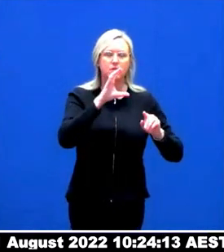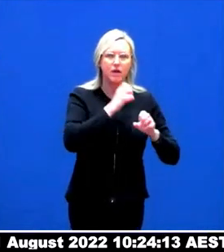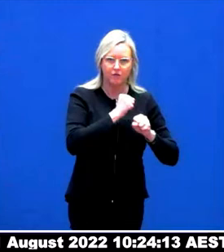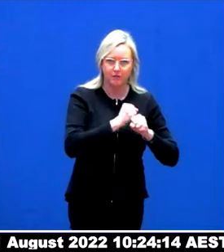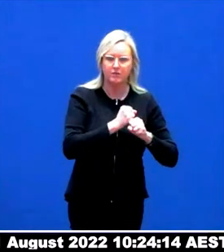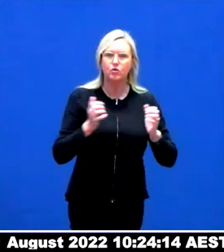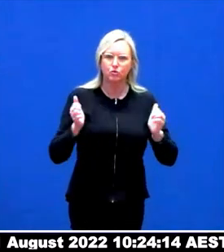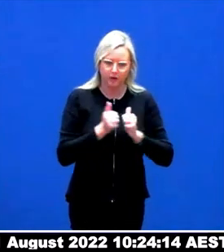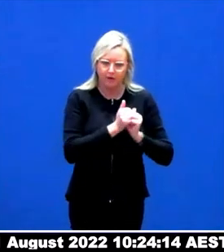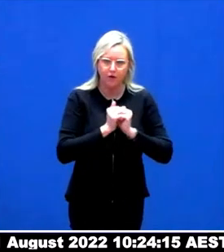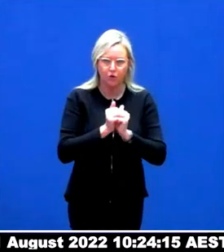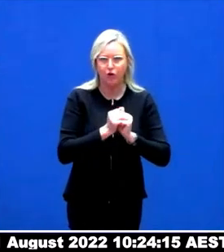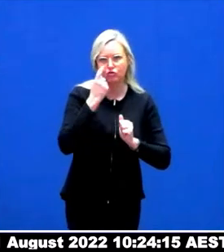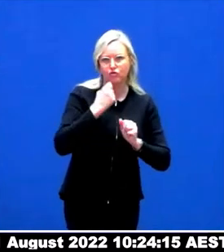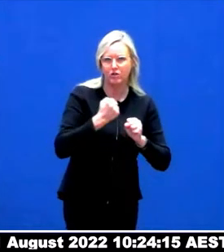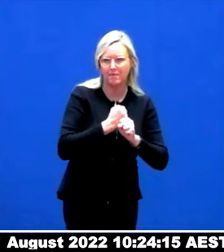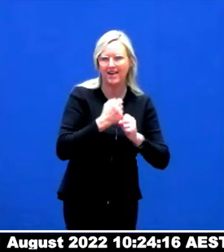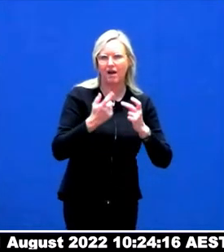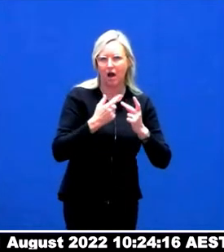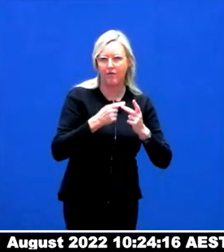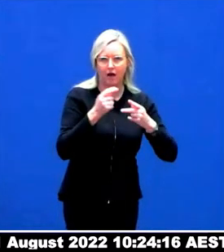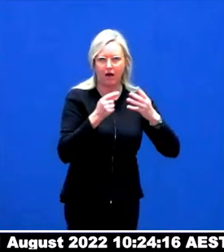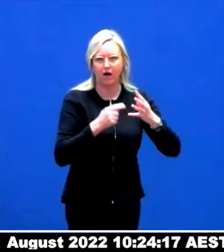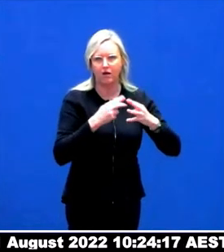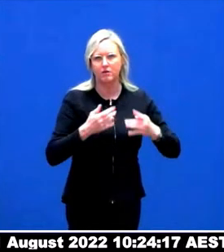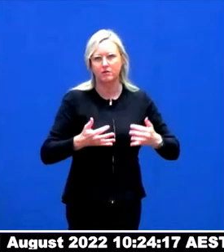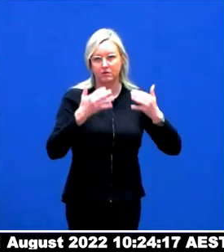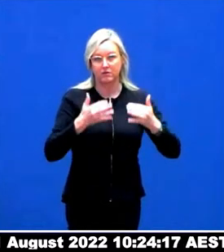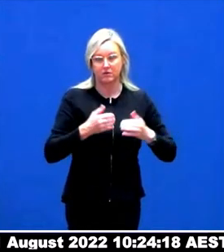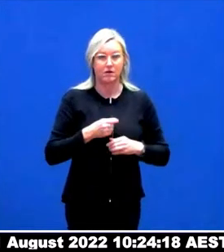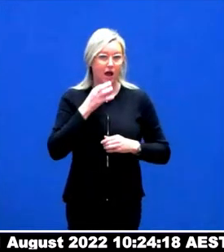Is that the Data Improvement Plan for 2019 to 2023. That's correct.